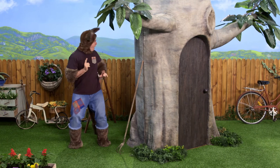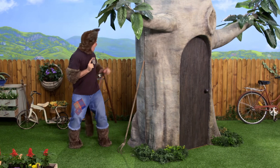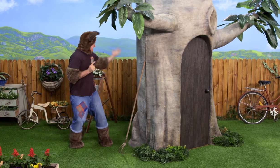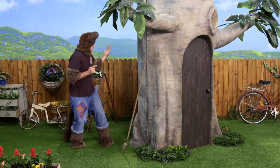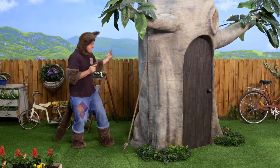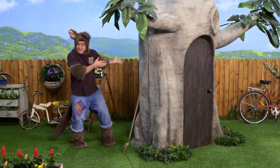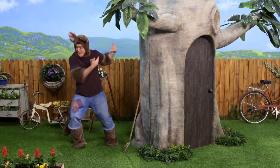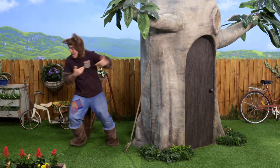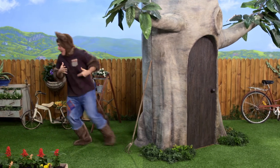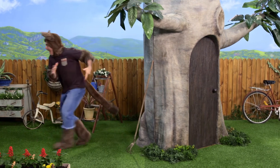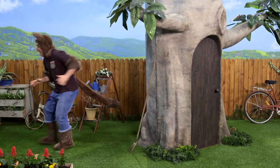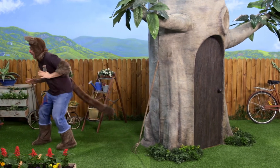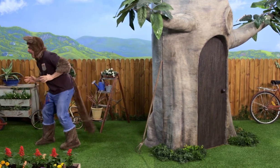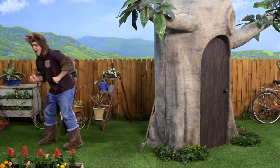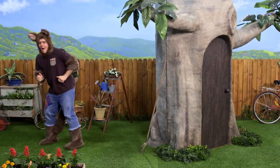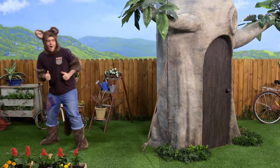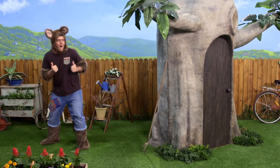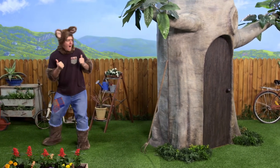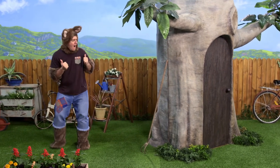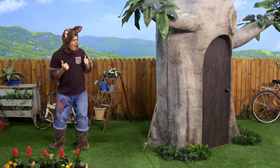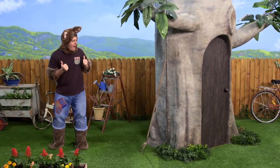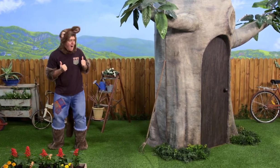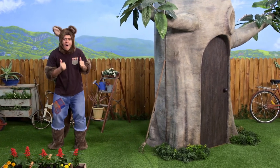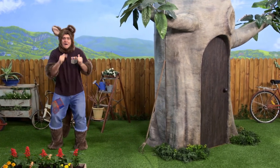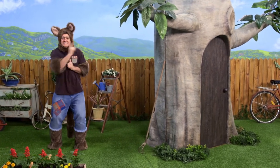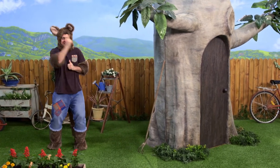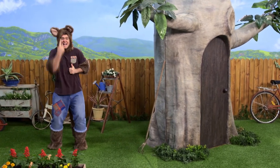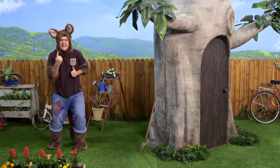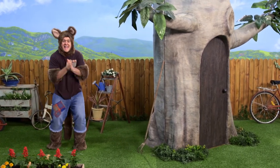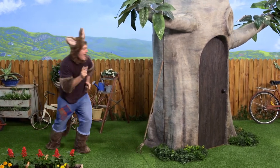..we can go this way, through the gate! Oh, great! I'm going to go tell Sally.